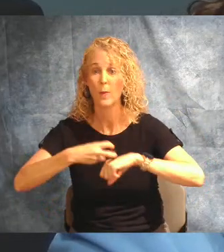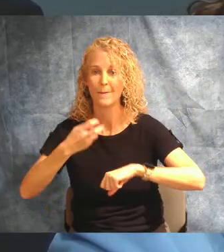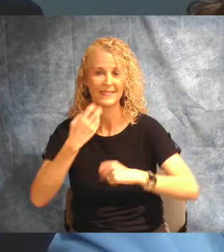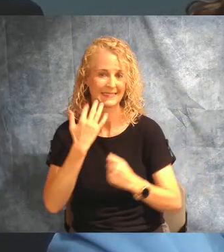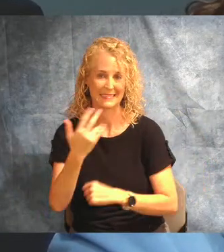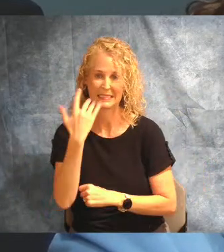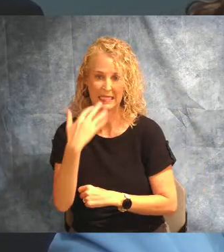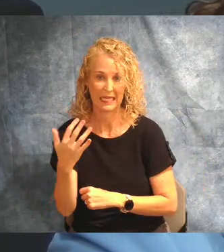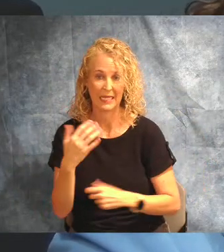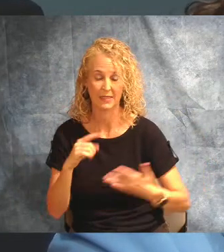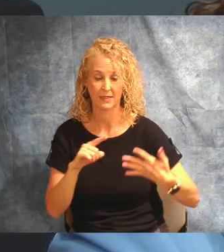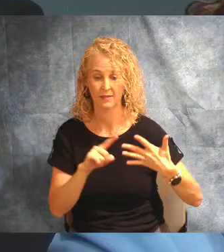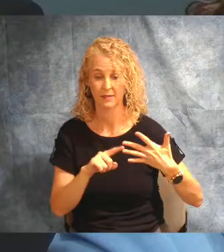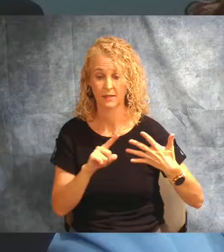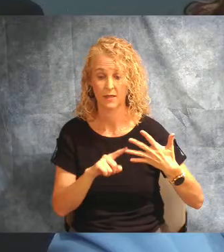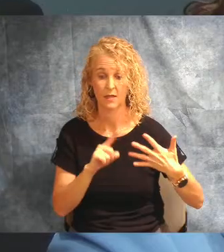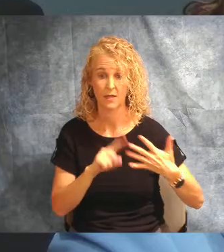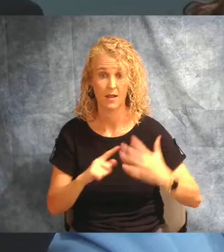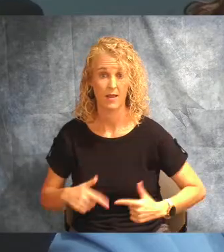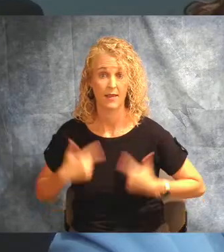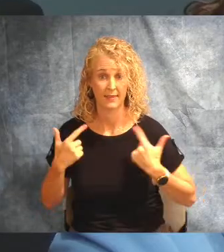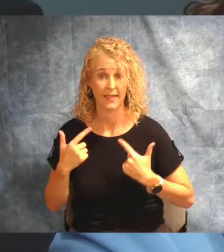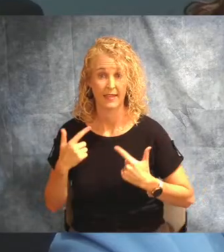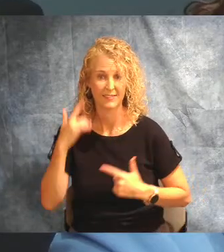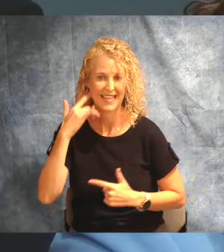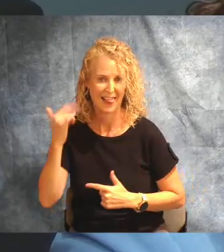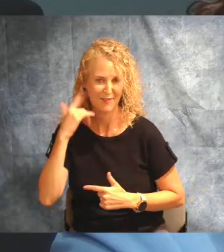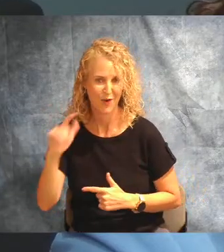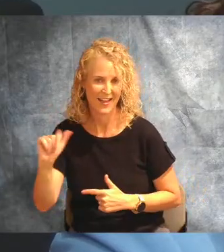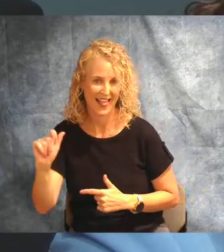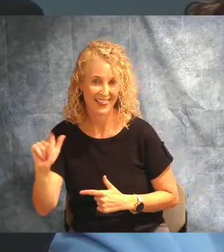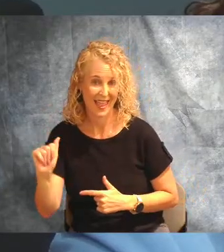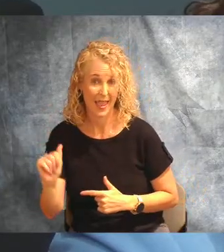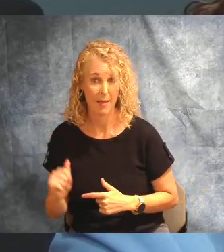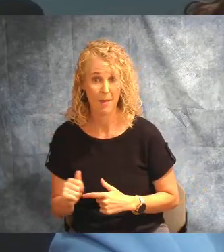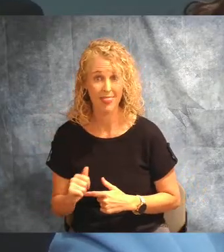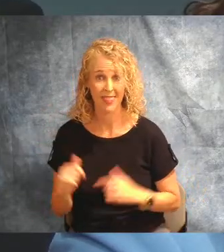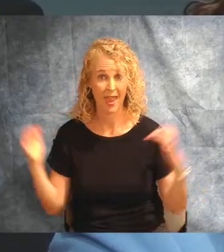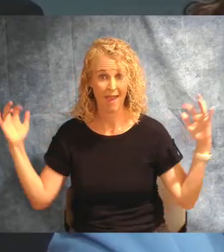Tyrone Dubois lives in LA now. So they came in from LA, they came in from Houston, they came